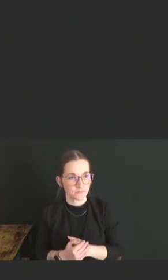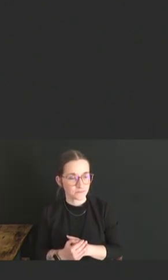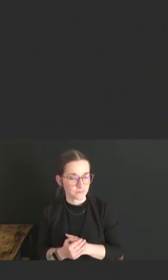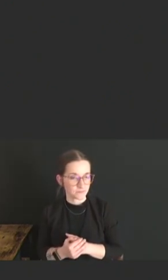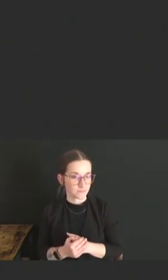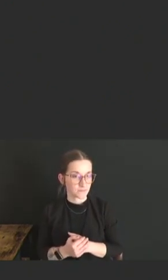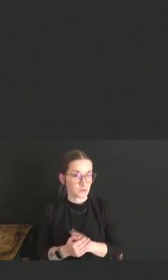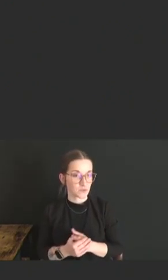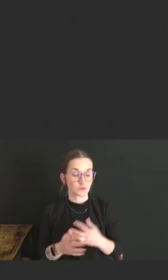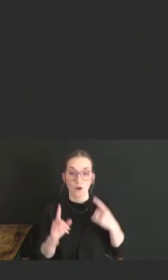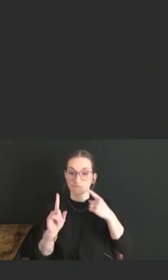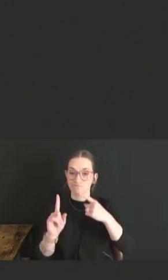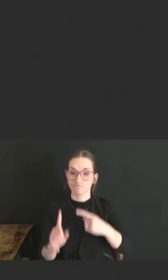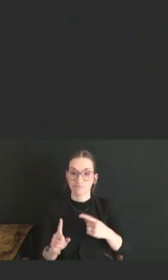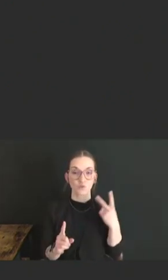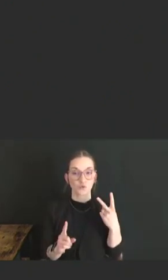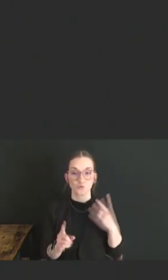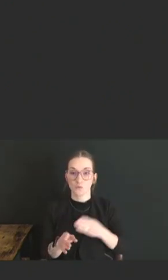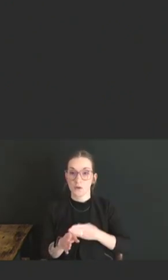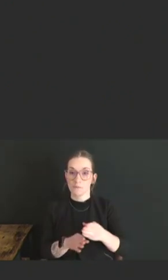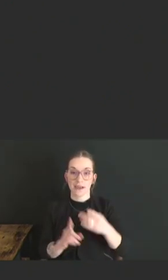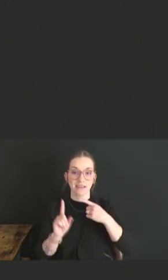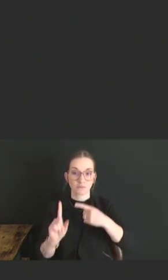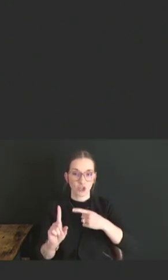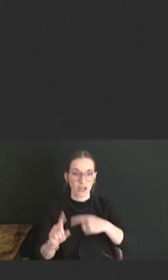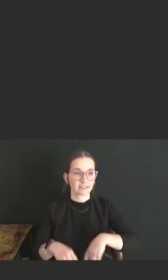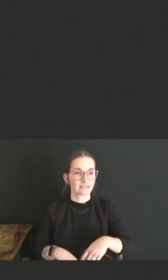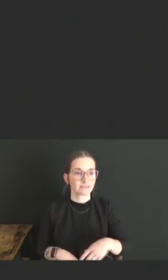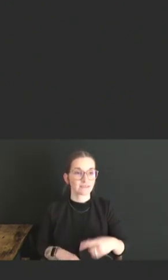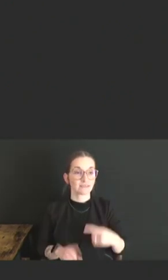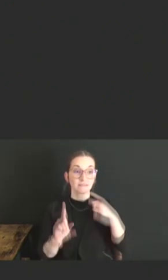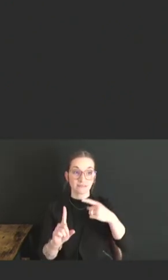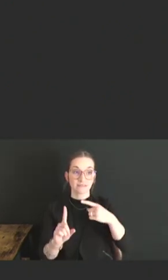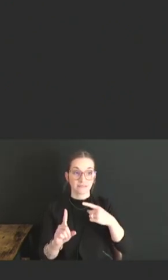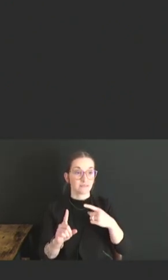So this talk has two main objectives. One is to describe the CDC's enhanced surveillance